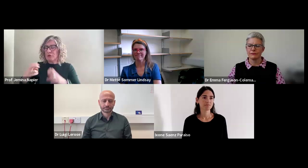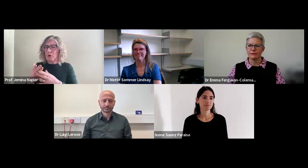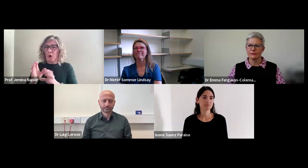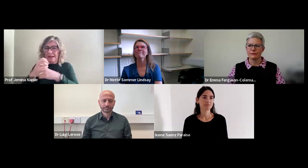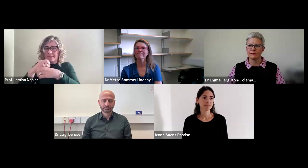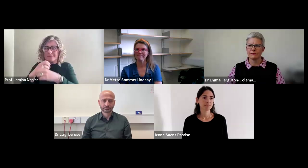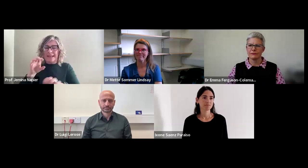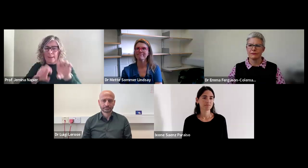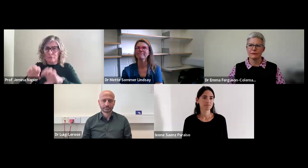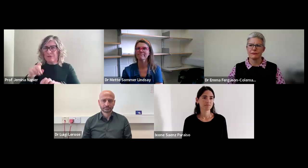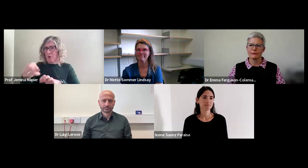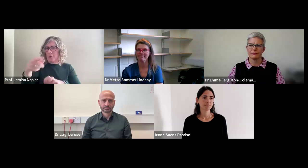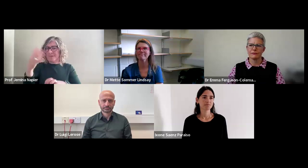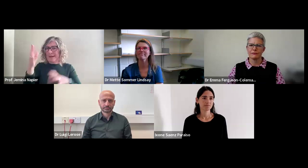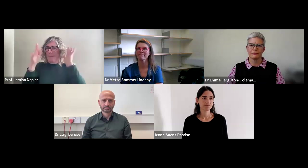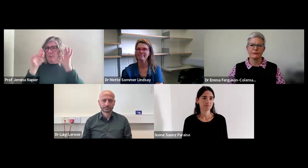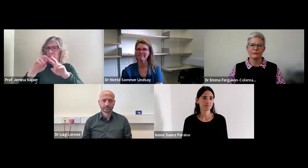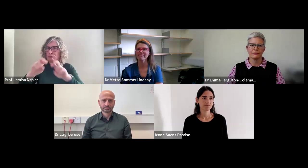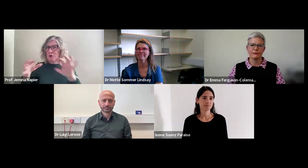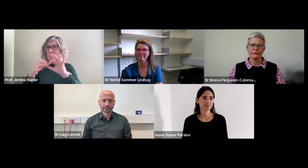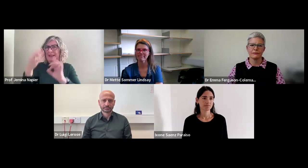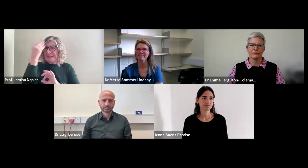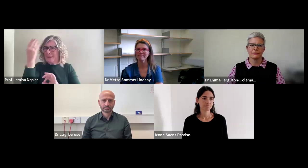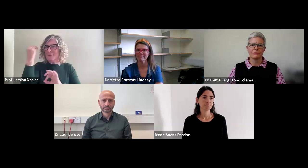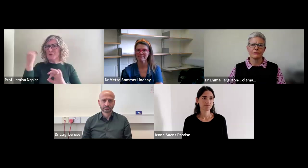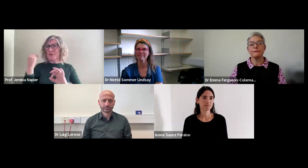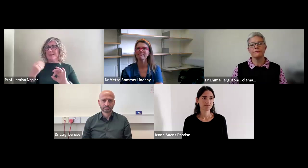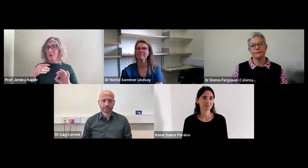research background you might have no idea -- I mean if you're a chemist... you know, I mean